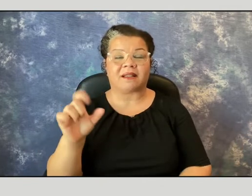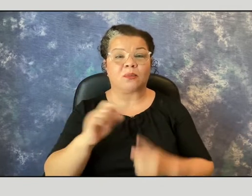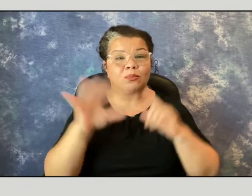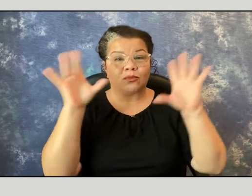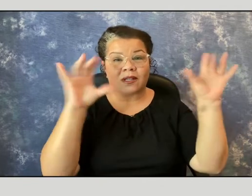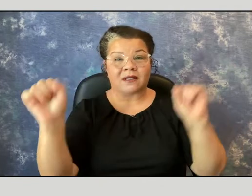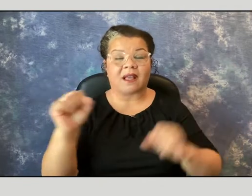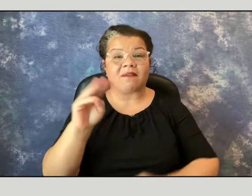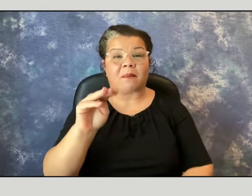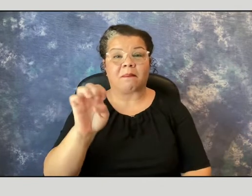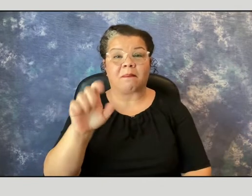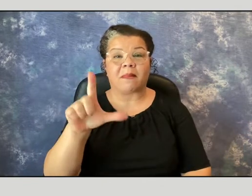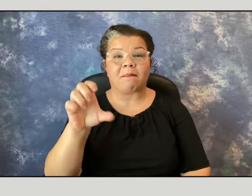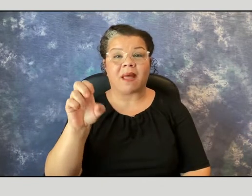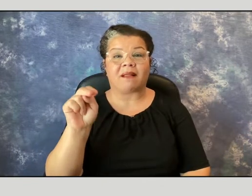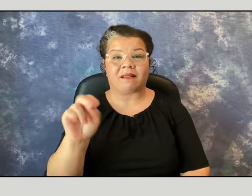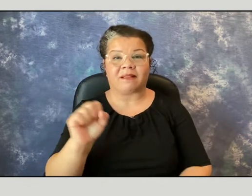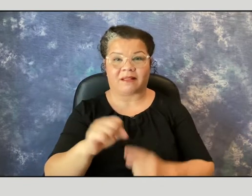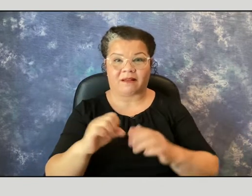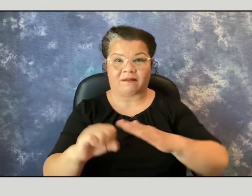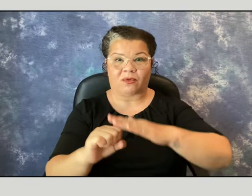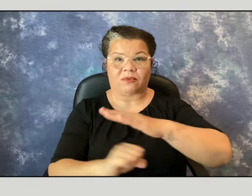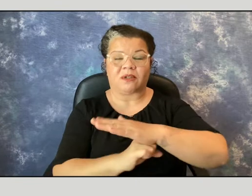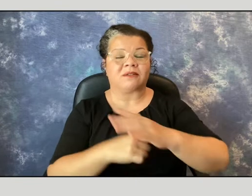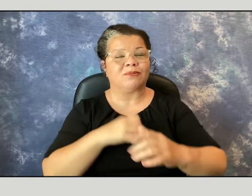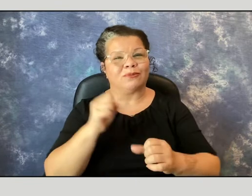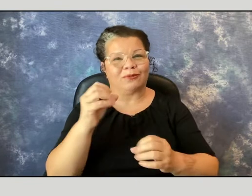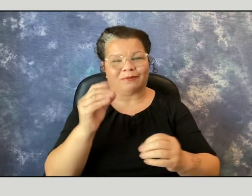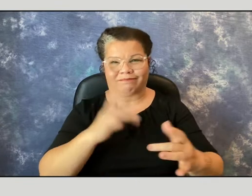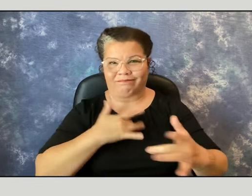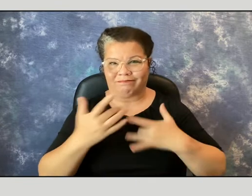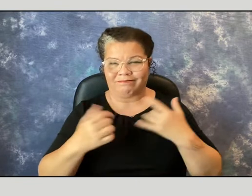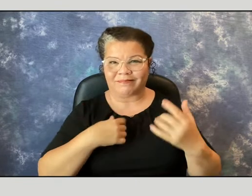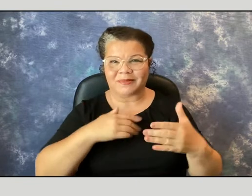and I am so excited to welcome you and to prepare